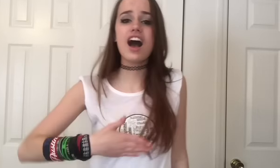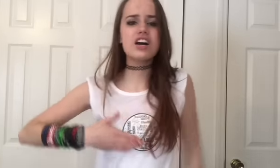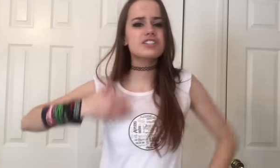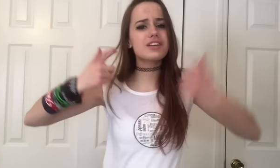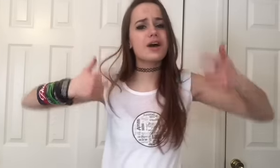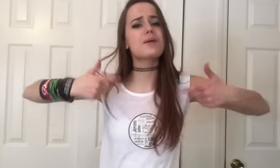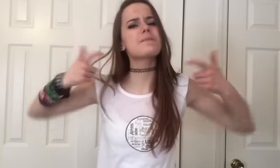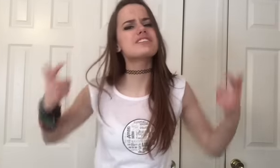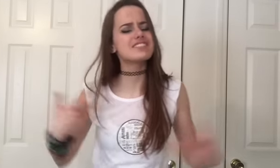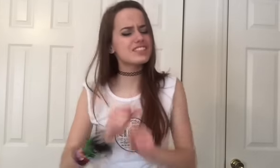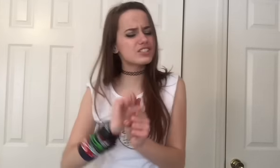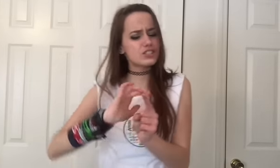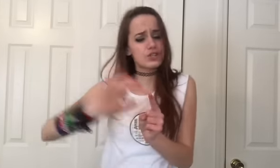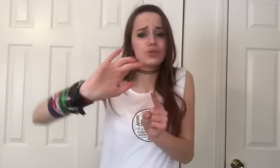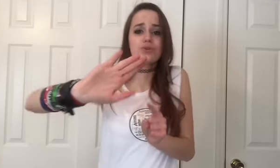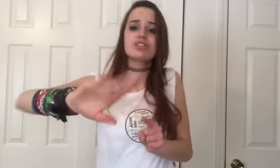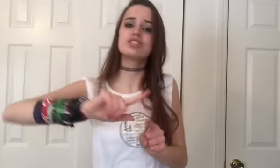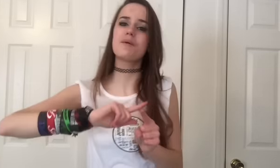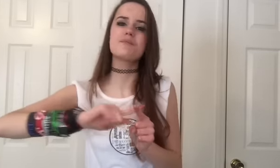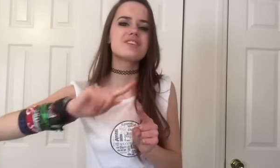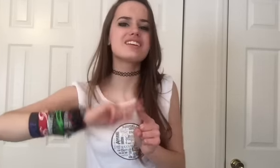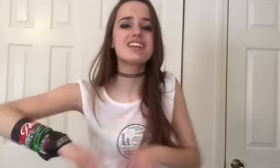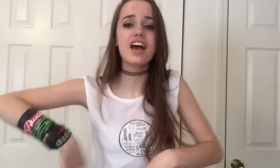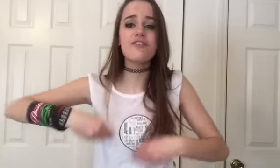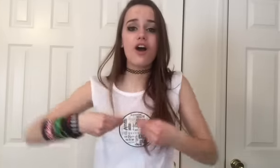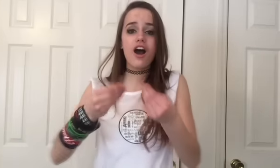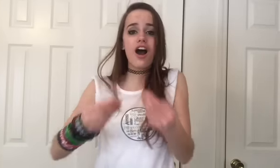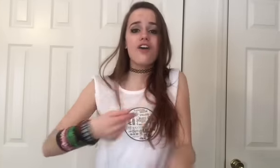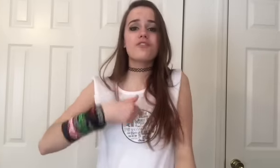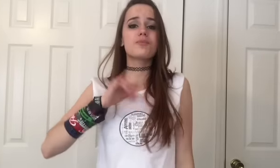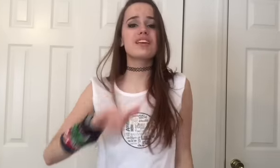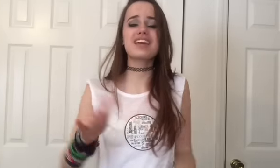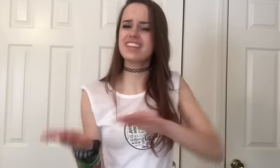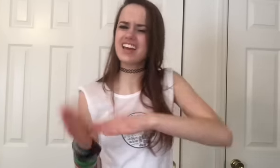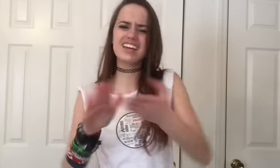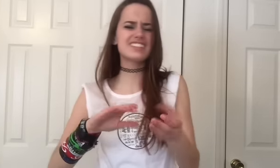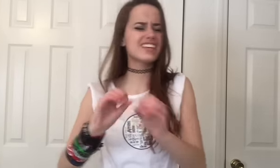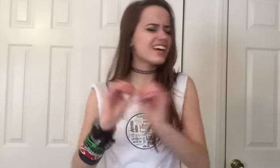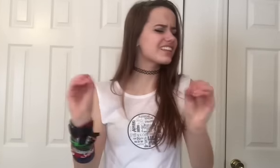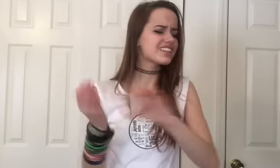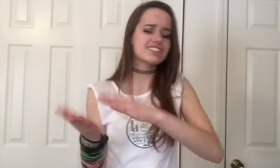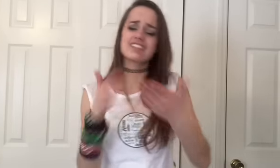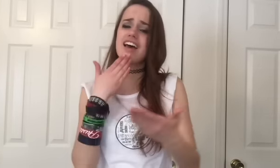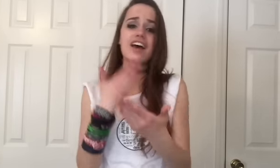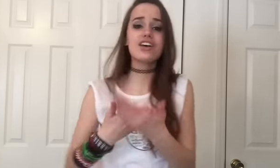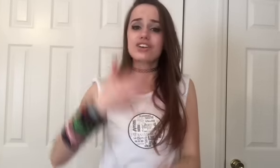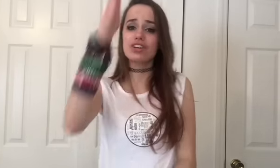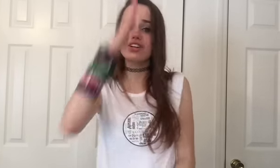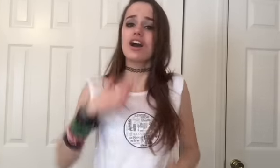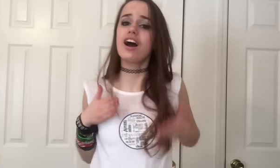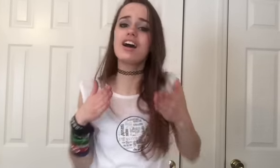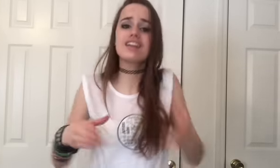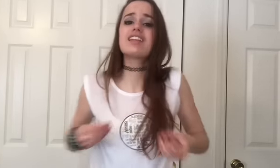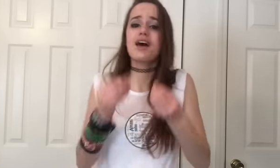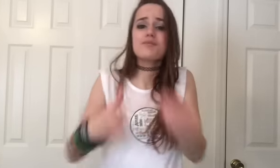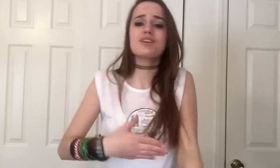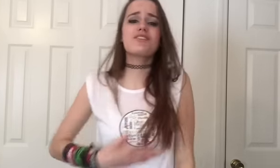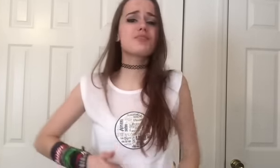i'll tell you my sins so you can sharpen your knife offer me my deathless death oh good God let me give you my life